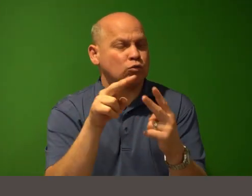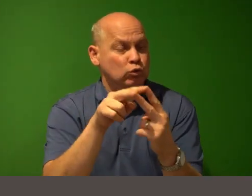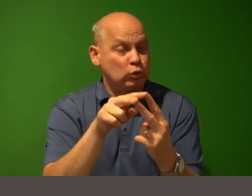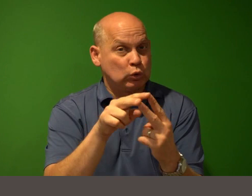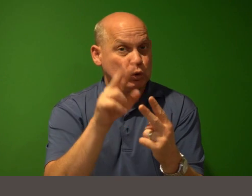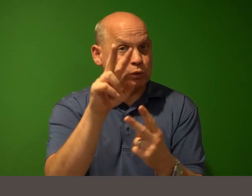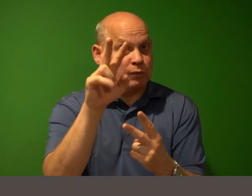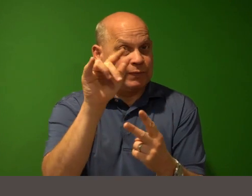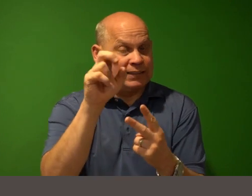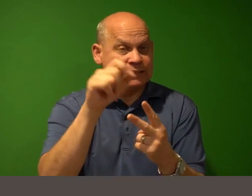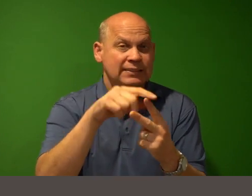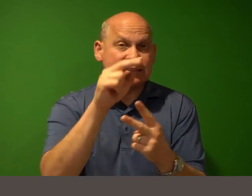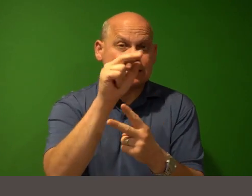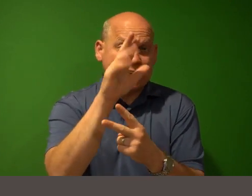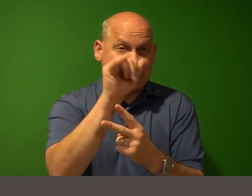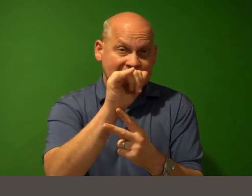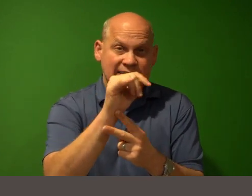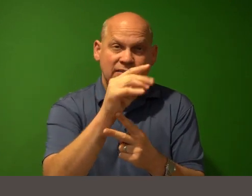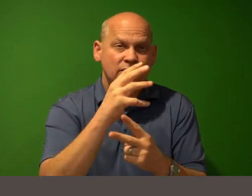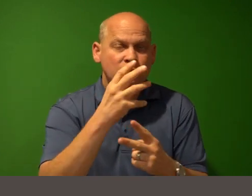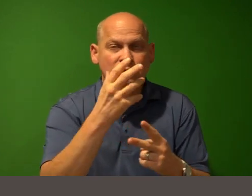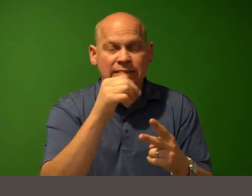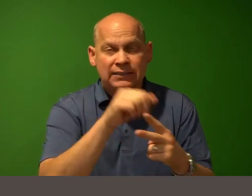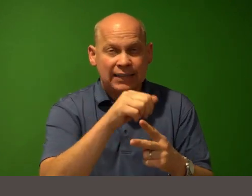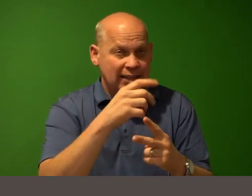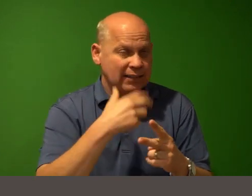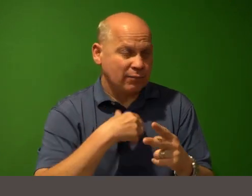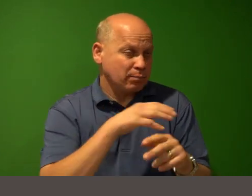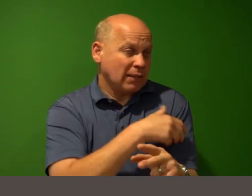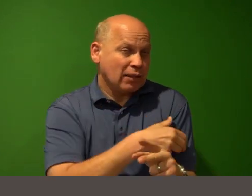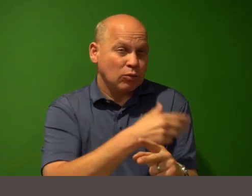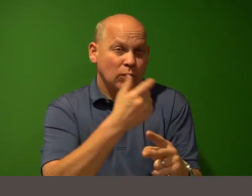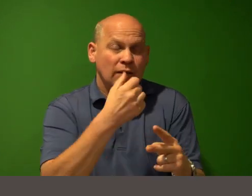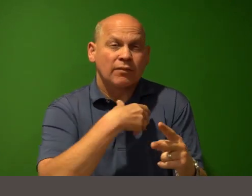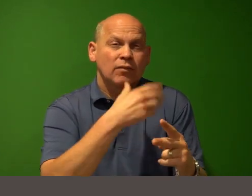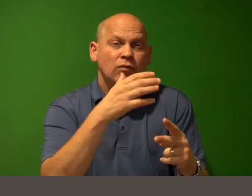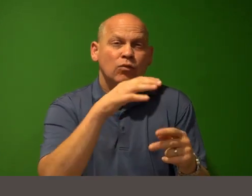Nanny, who's in the egg-shaped suit, has a power of low-level telepathy